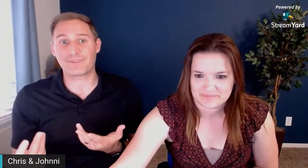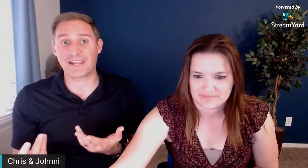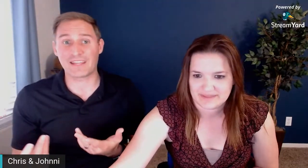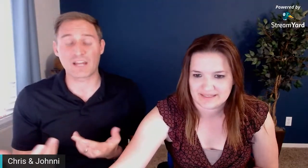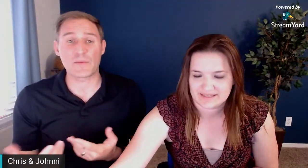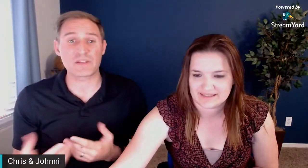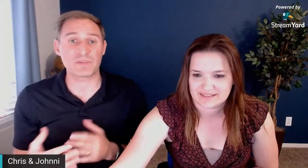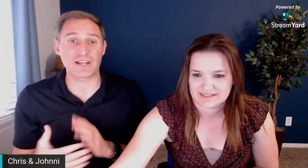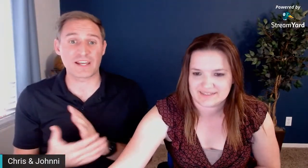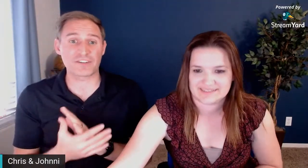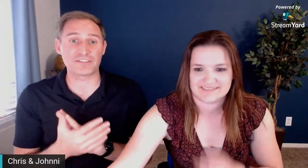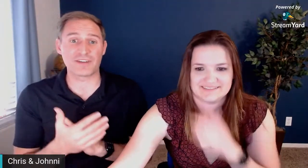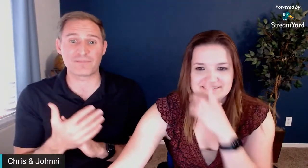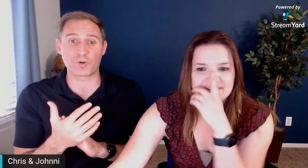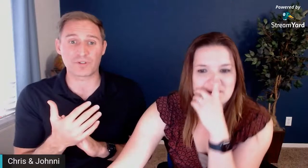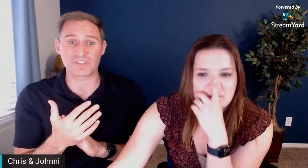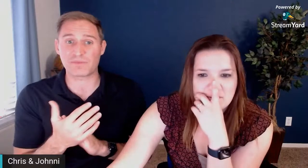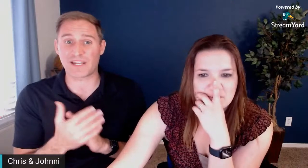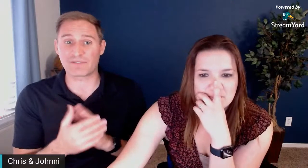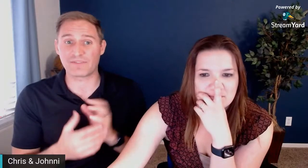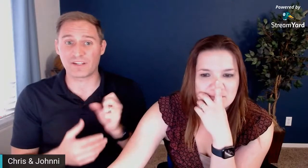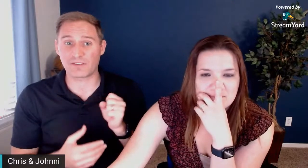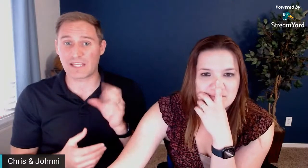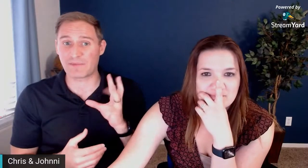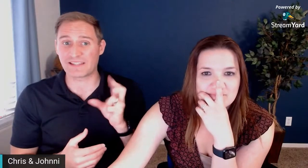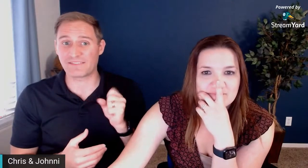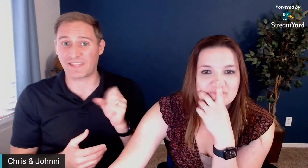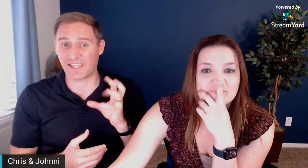right hand dominant but i also have broken just about every finger in my left hand